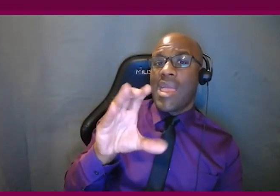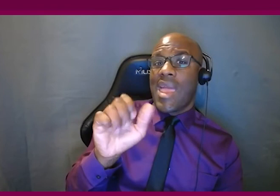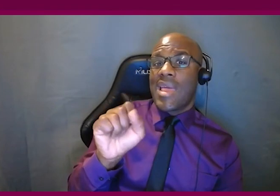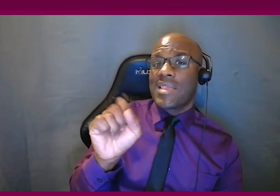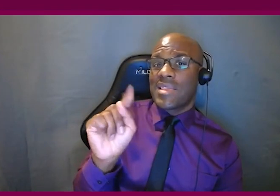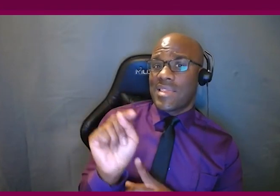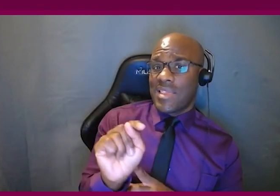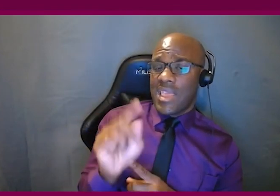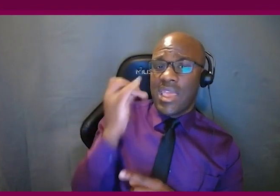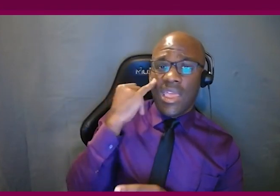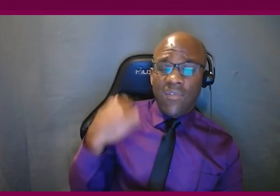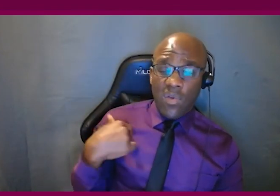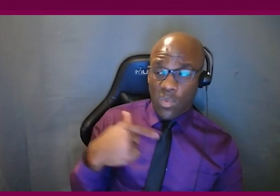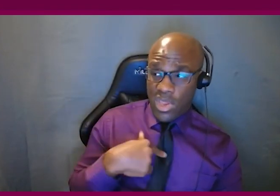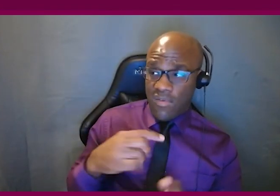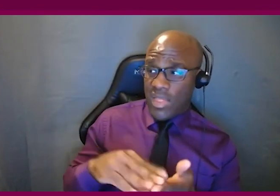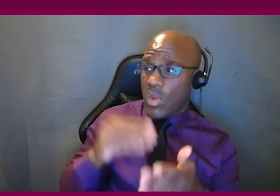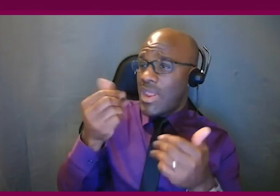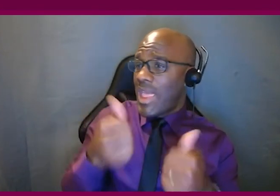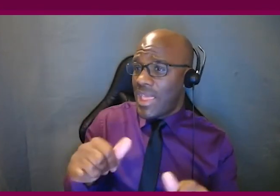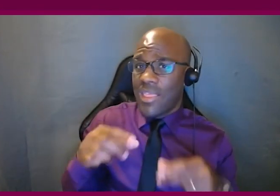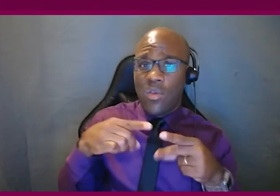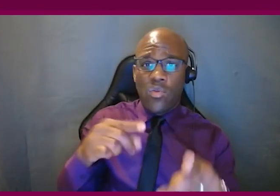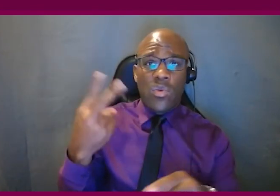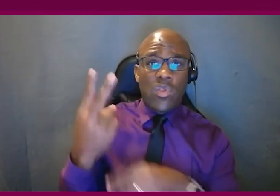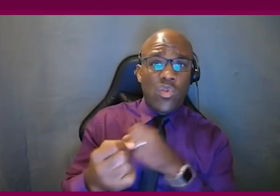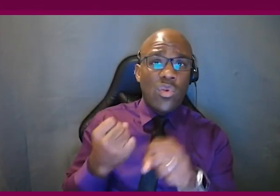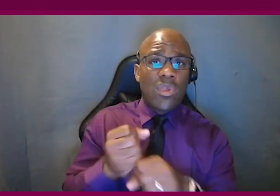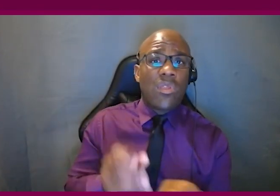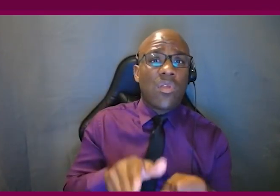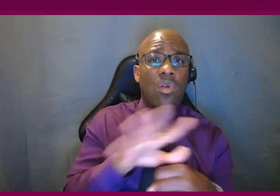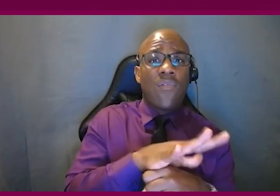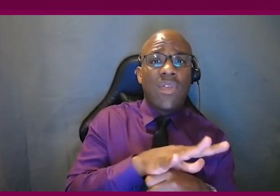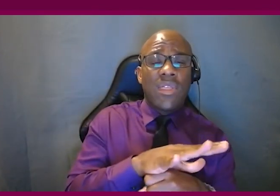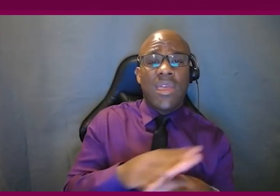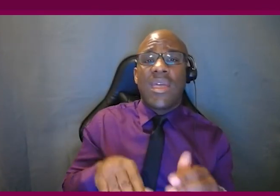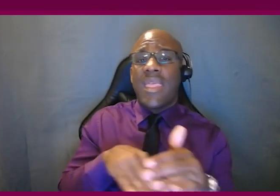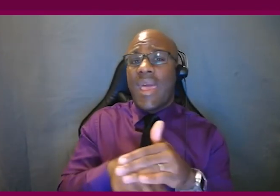And there's so much of a wanting, a yearning to so called go back to normal.